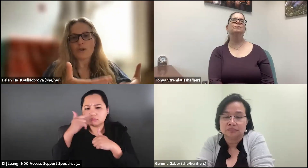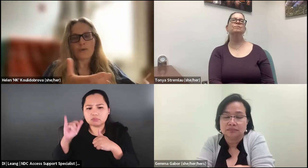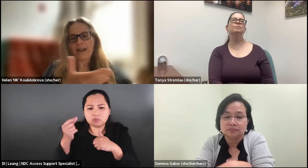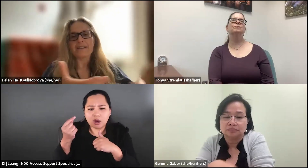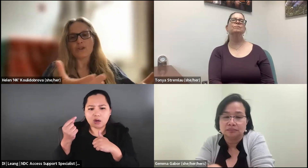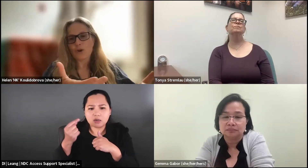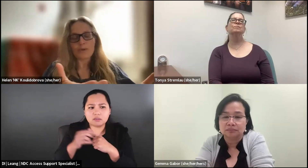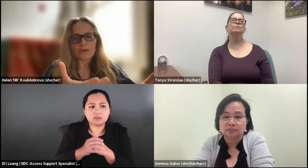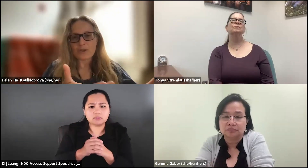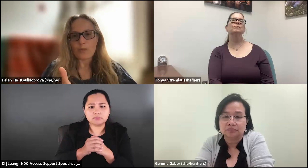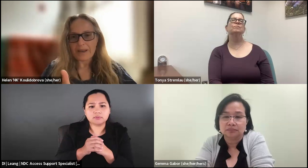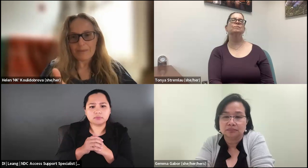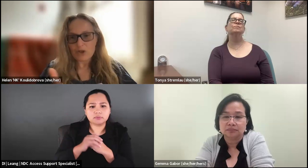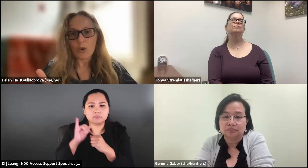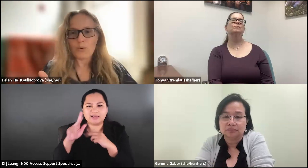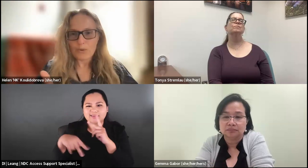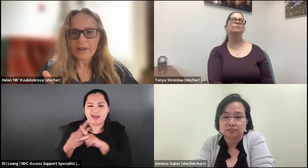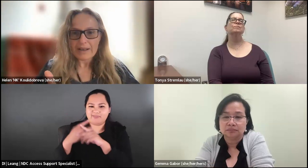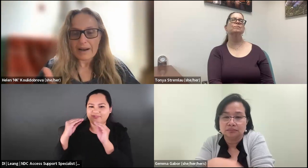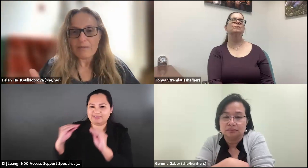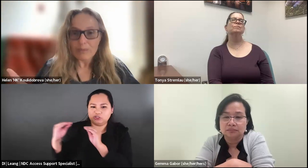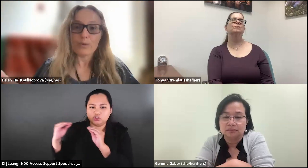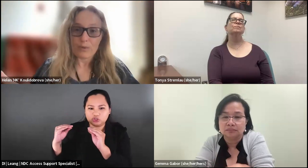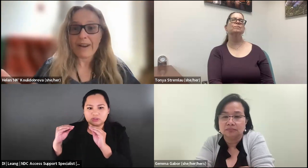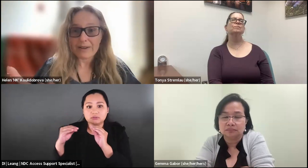so that the interpreter does not become the sole input provider.